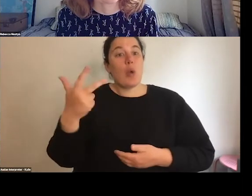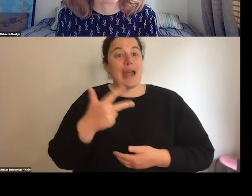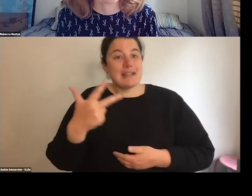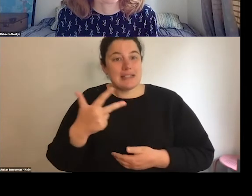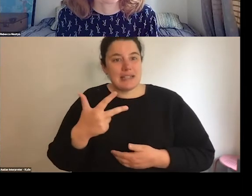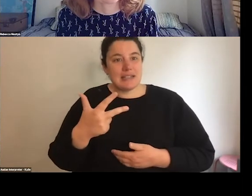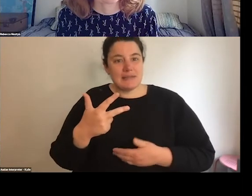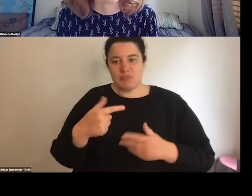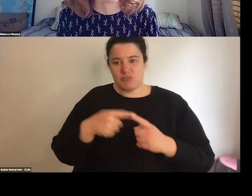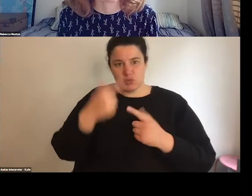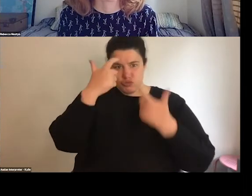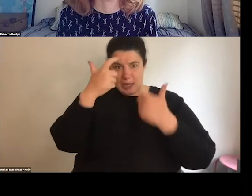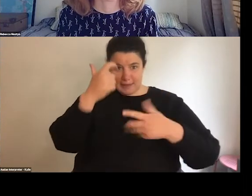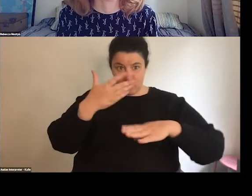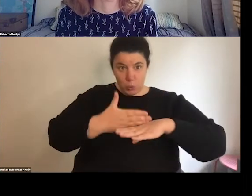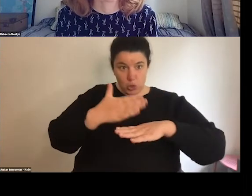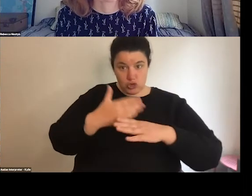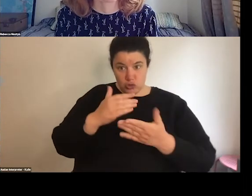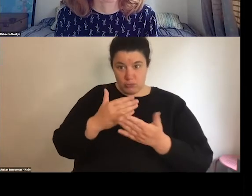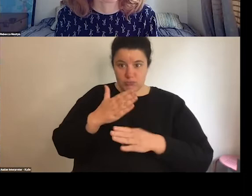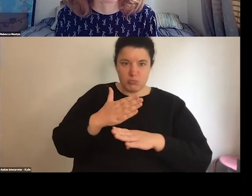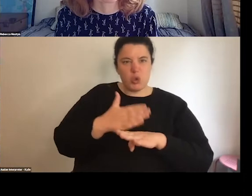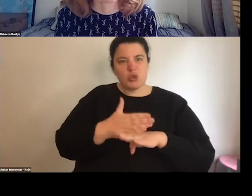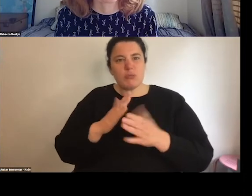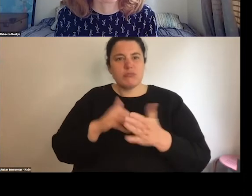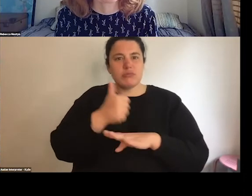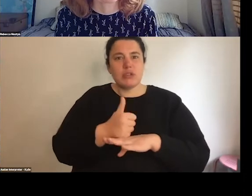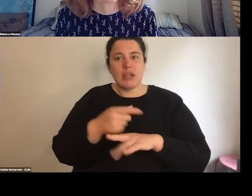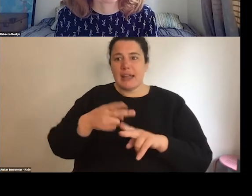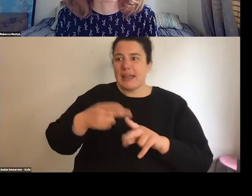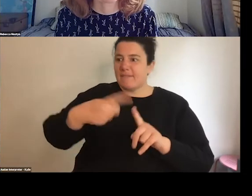creative workshops for communities under stress from drought at the time,